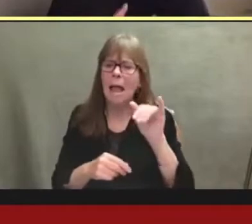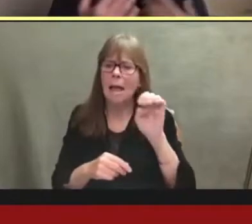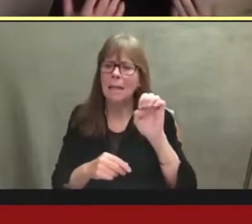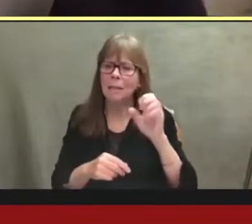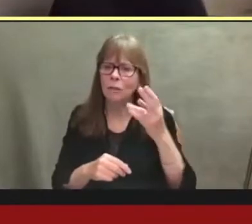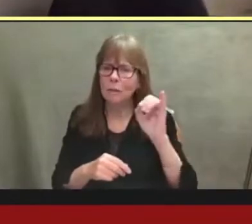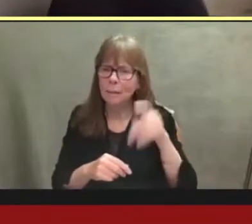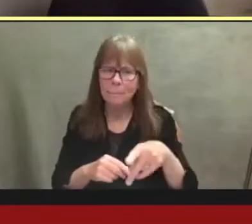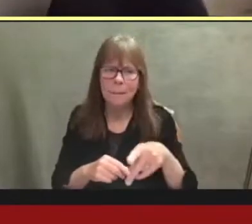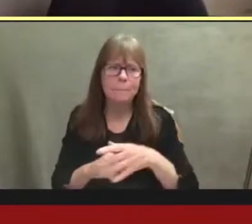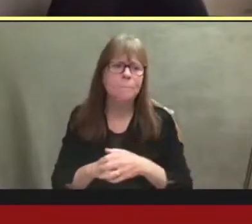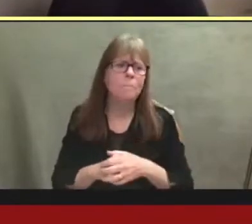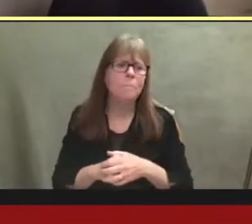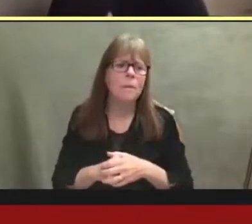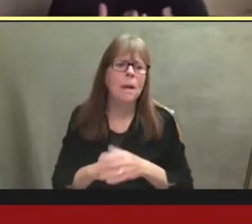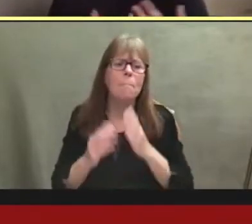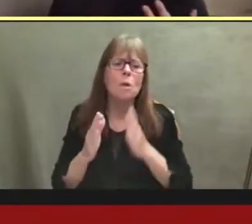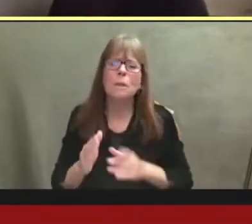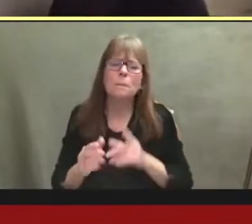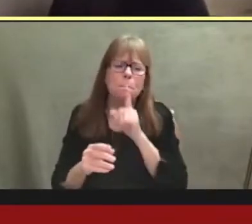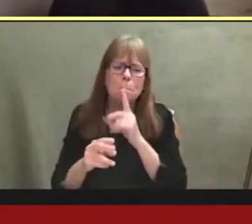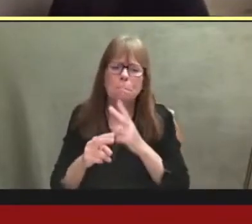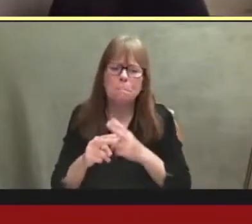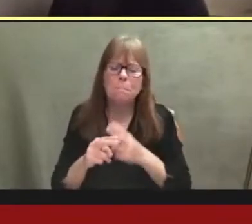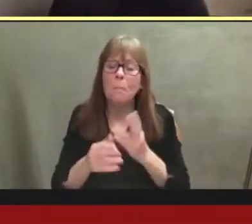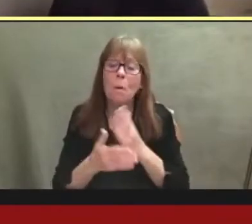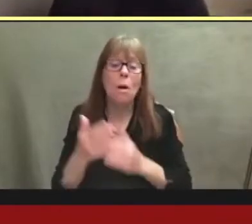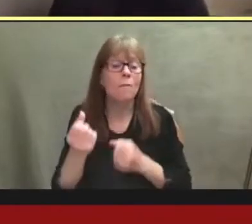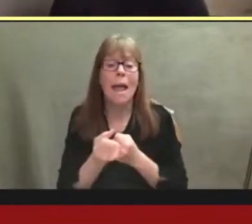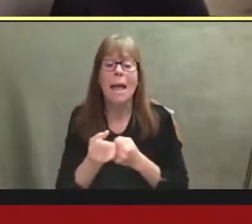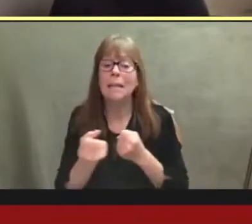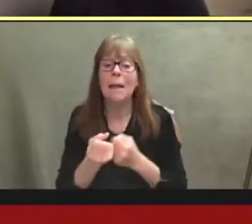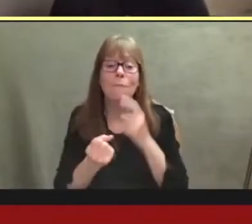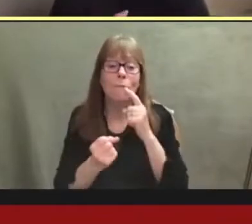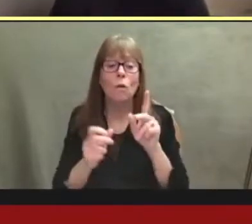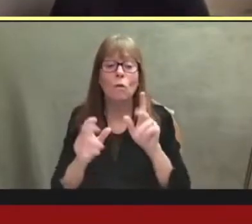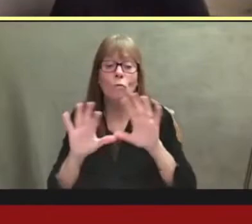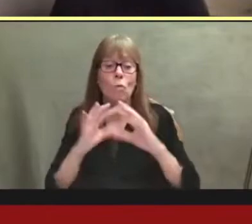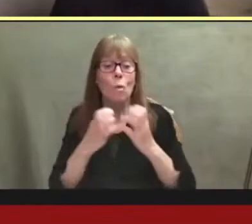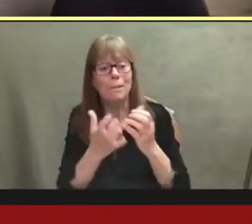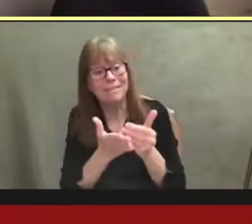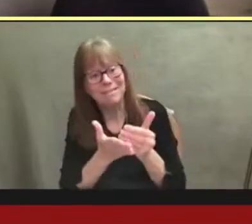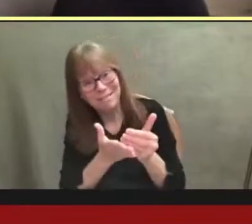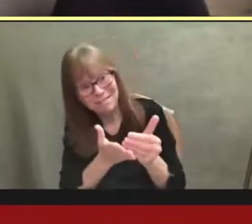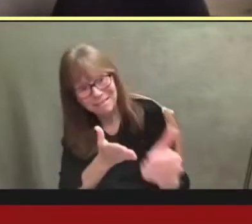So an anonymous person stated, “Part of advocating for any marginalized group is relinquishing